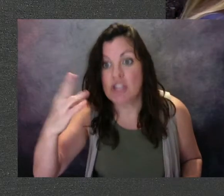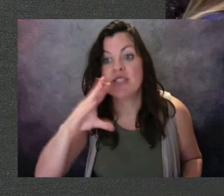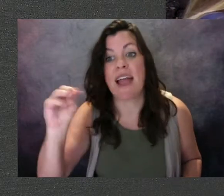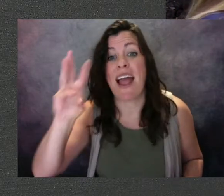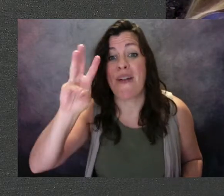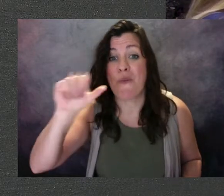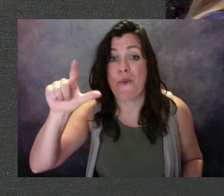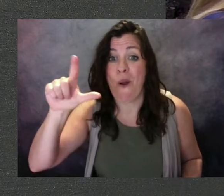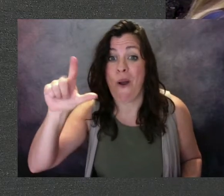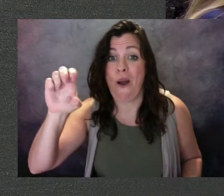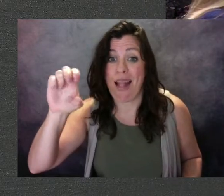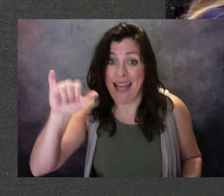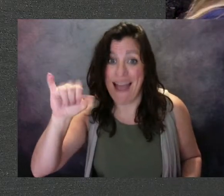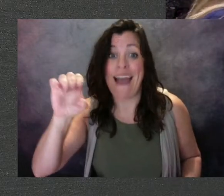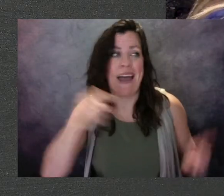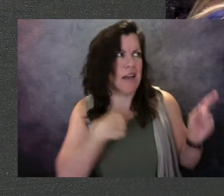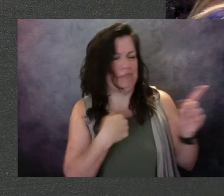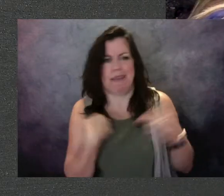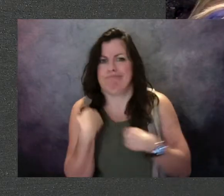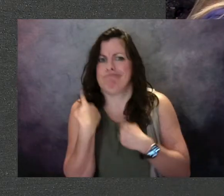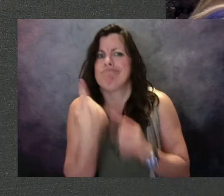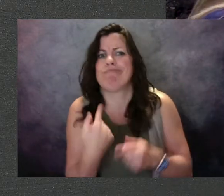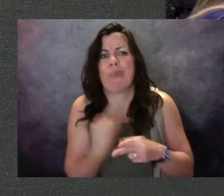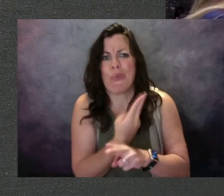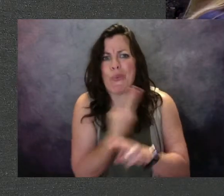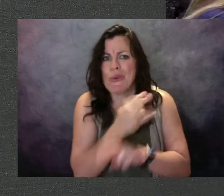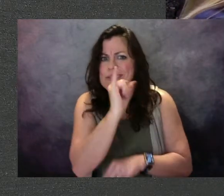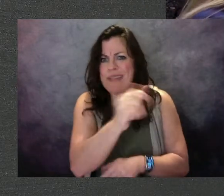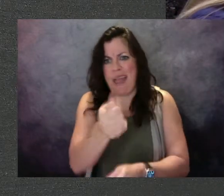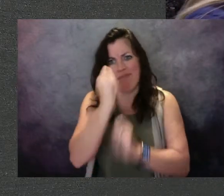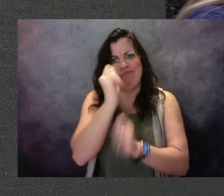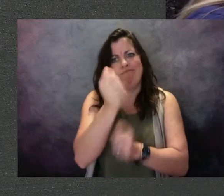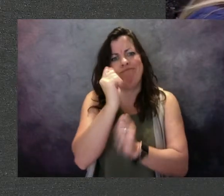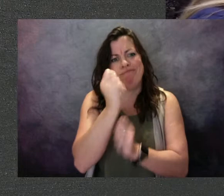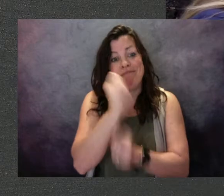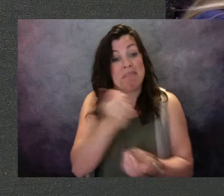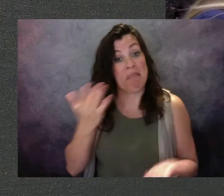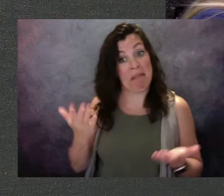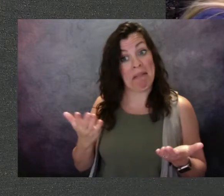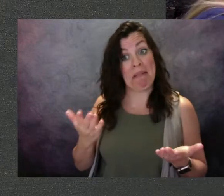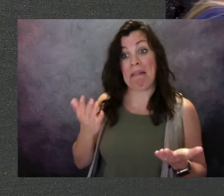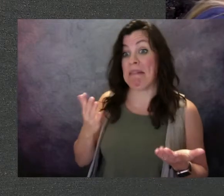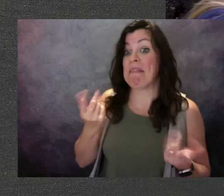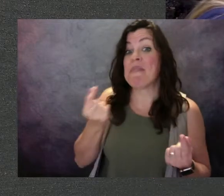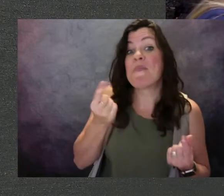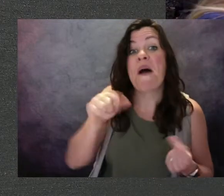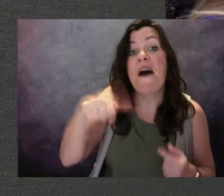and I really enjoy using it. Maybe that's the lucky one. That might be my lucky one. That might be the lucky one, there you go. What else do you have there?